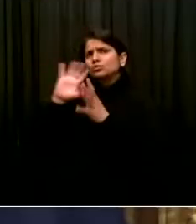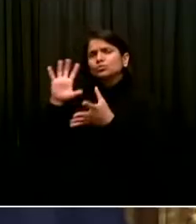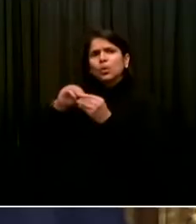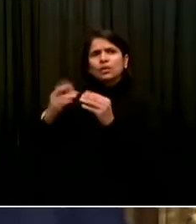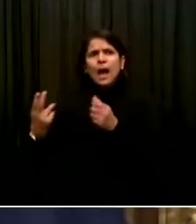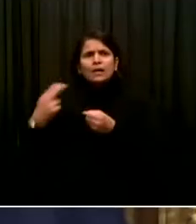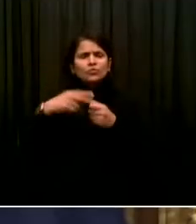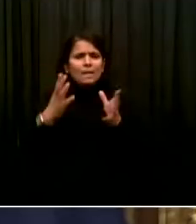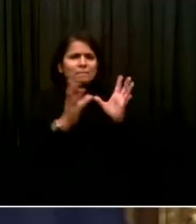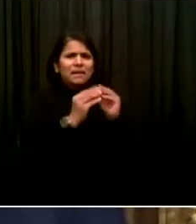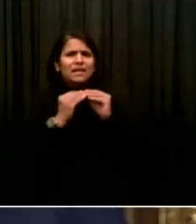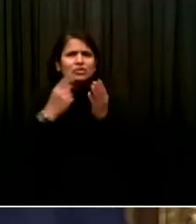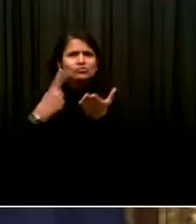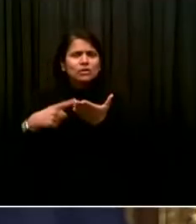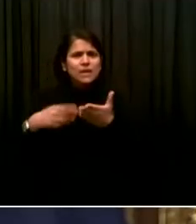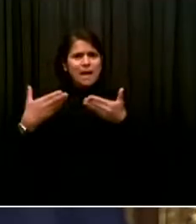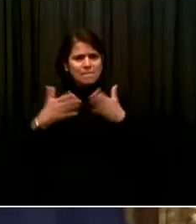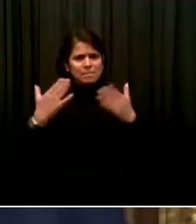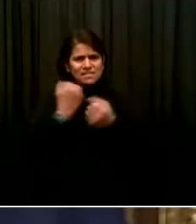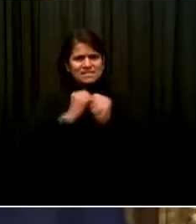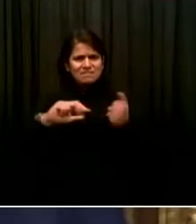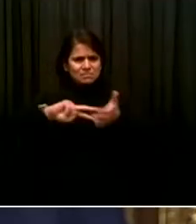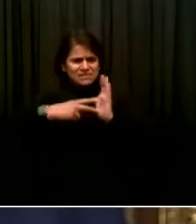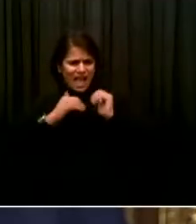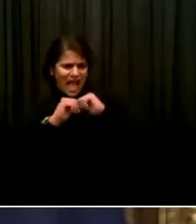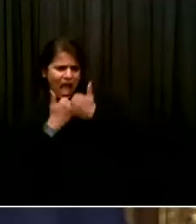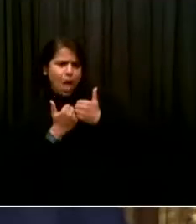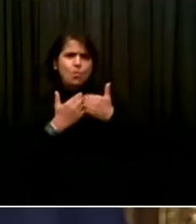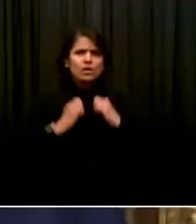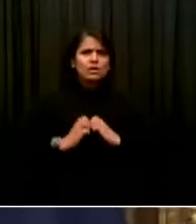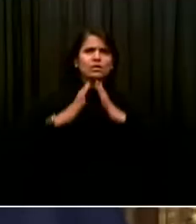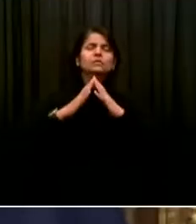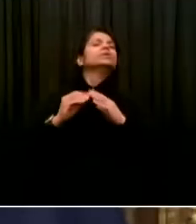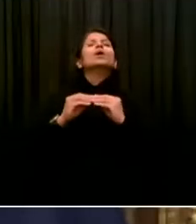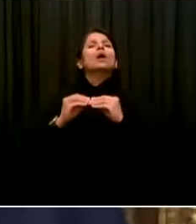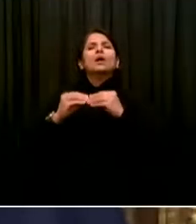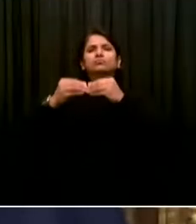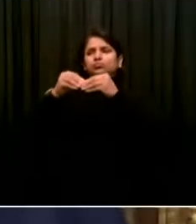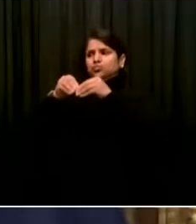THE PRISM OF GUN VIOLENCE AND EMPHASIZING BROADER PUBLIC